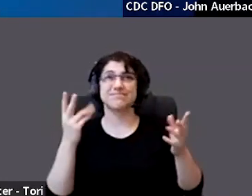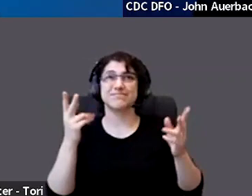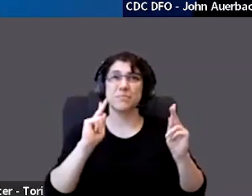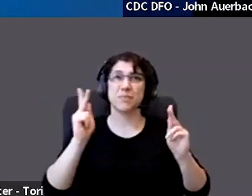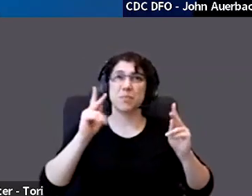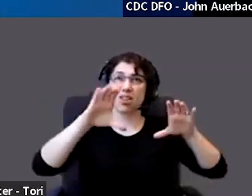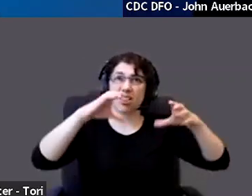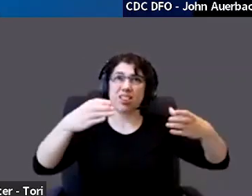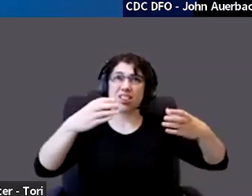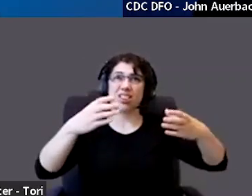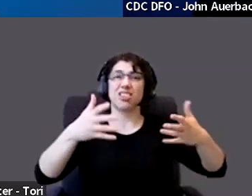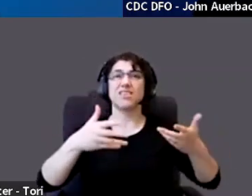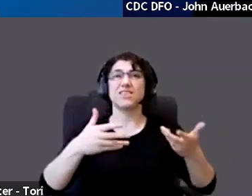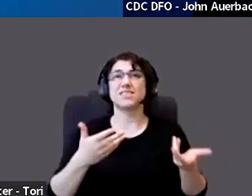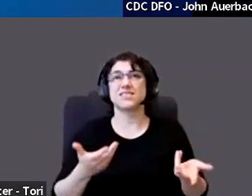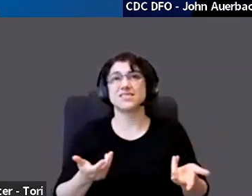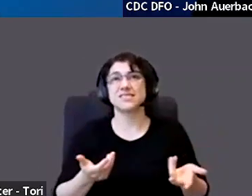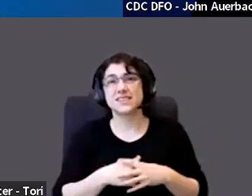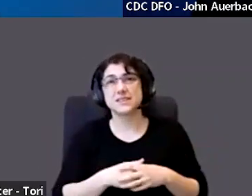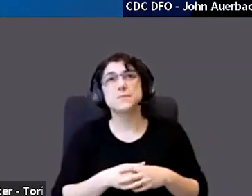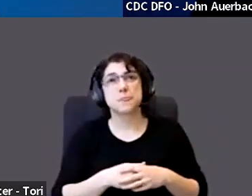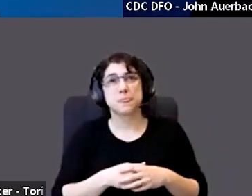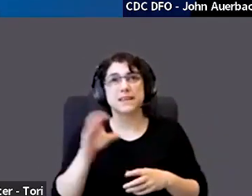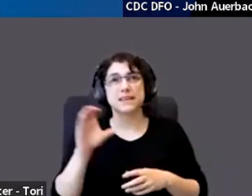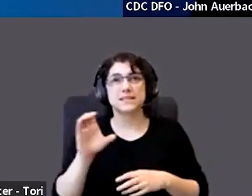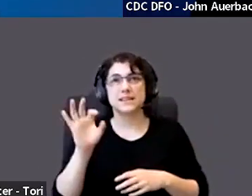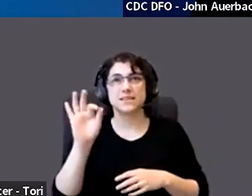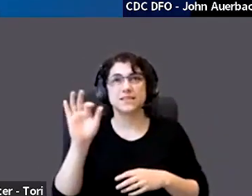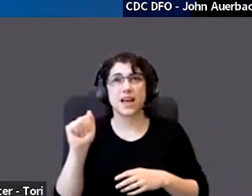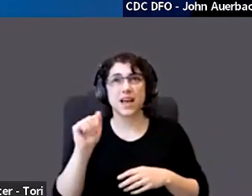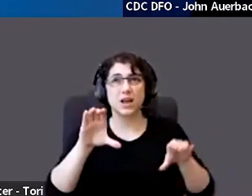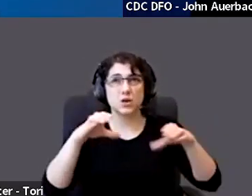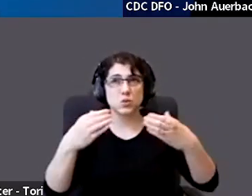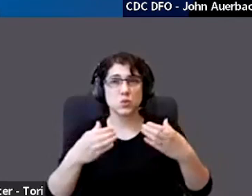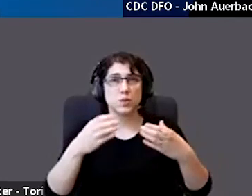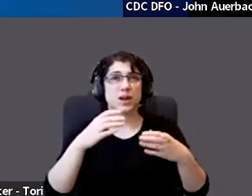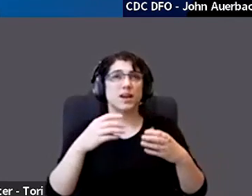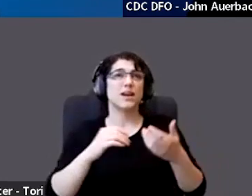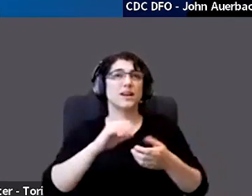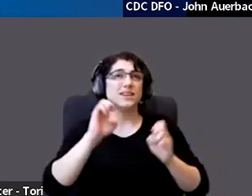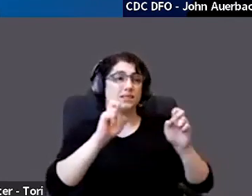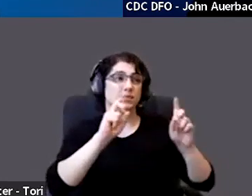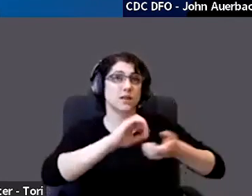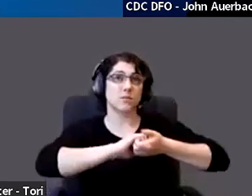at through the CFA's work with their academic partners. We at the agency are looking at ways to improve health equity